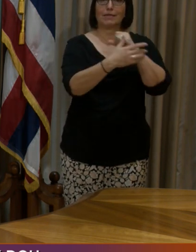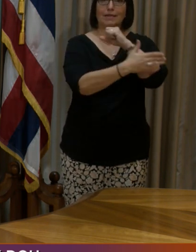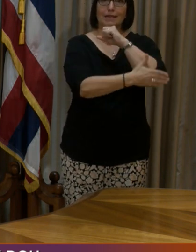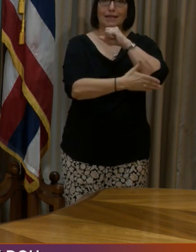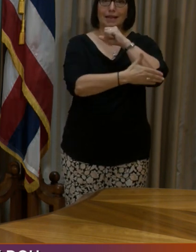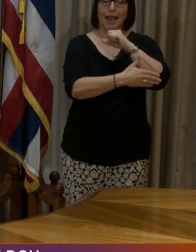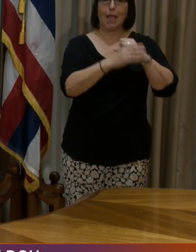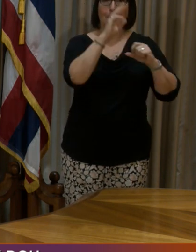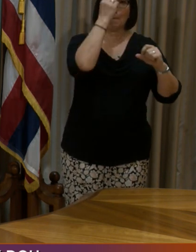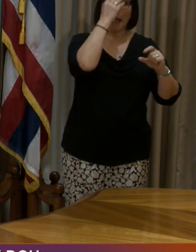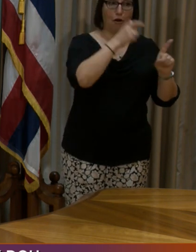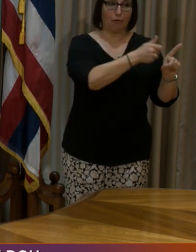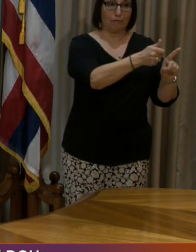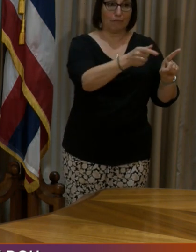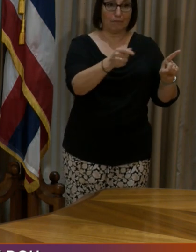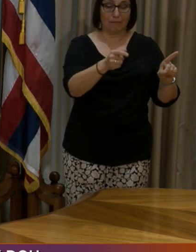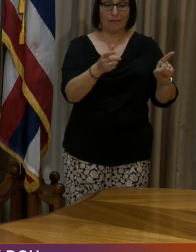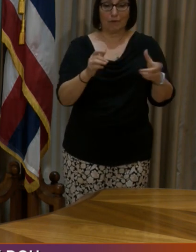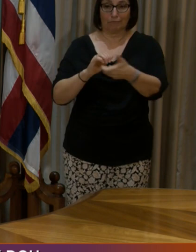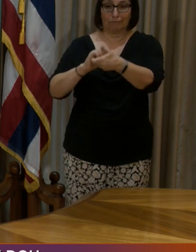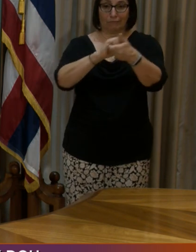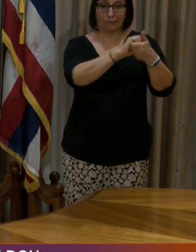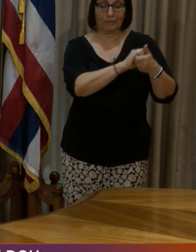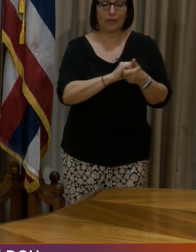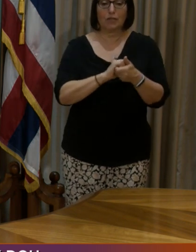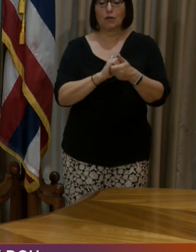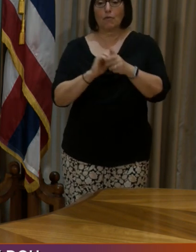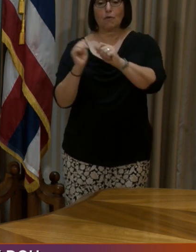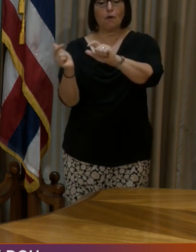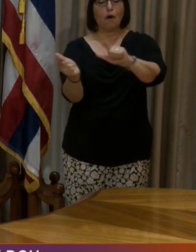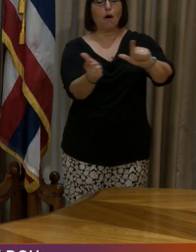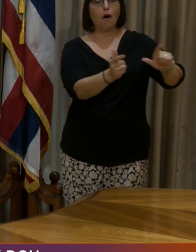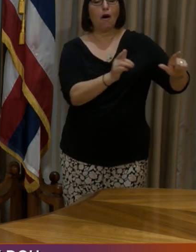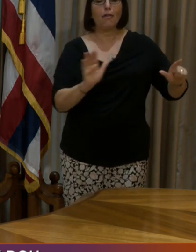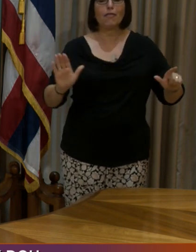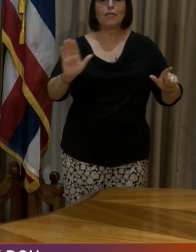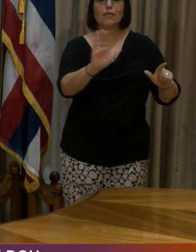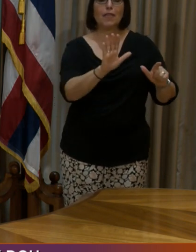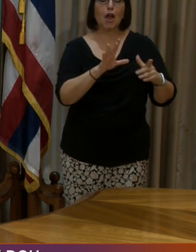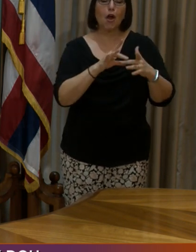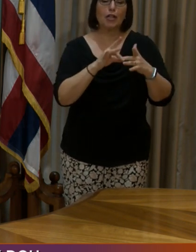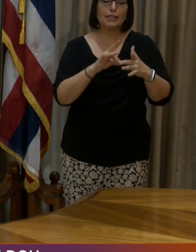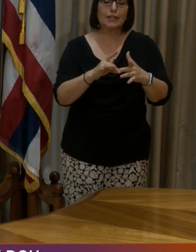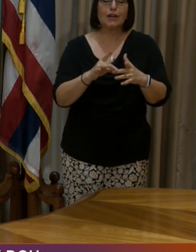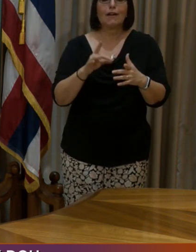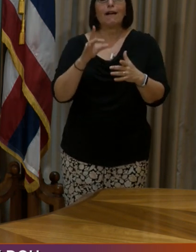GOVERNOR'S OFFICE THE DEPARTMENT OF HEALTH AND OUR COUNTY MAYORS TO UPHOLD THAT COMMITMENT. I THANK THEM FOR THEIR